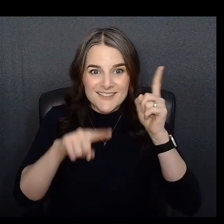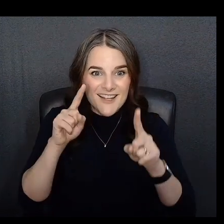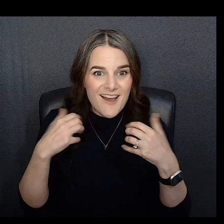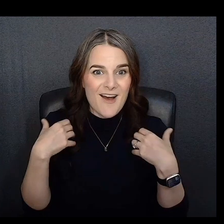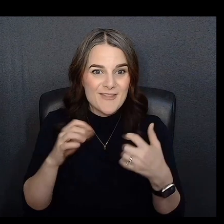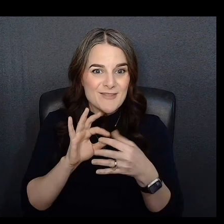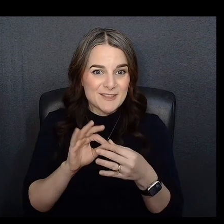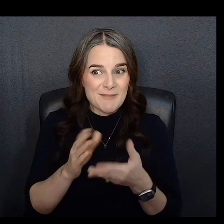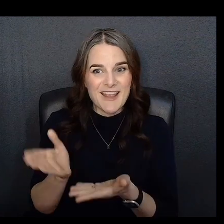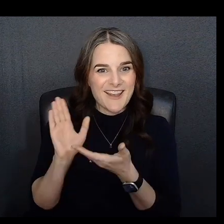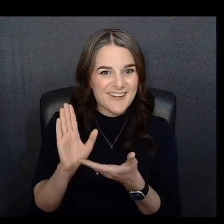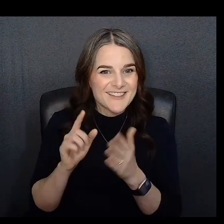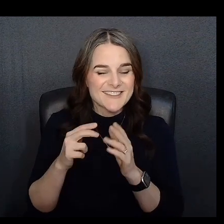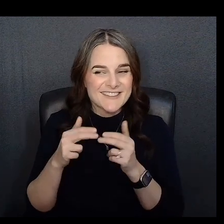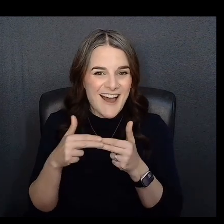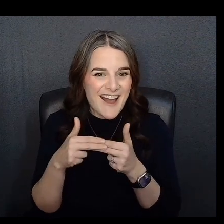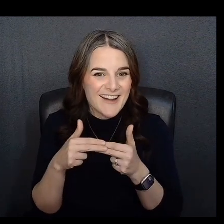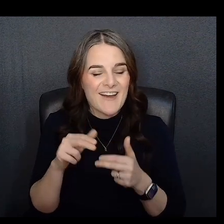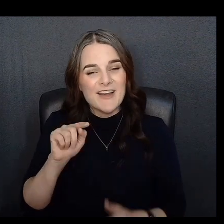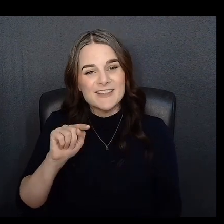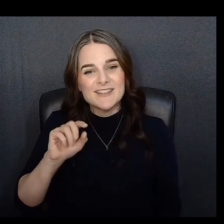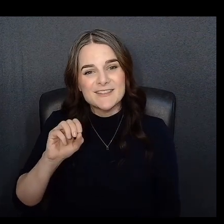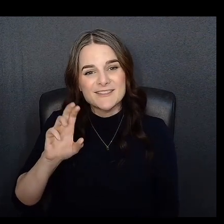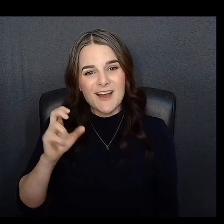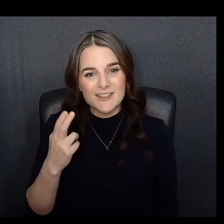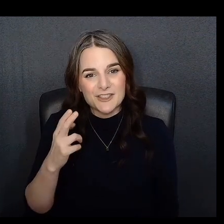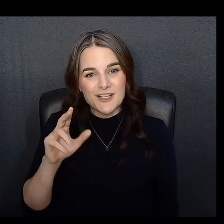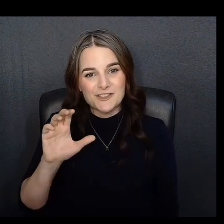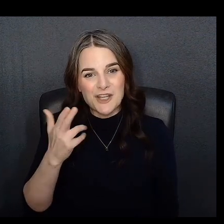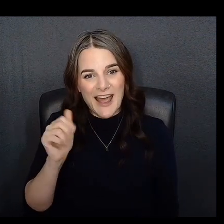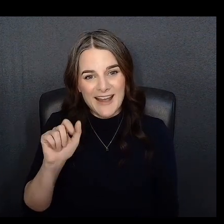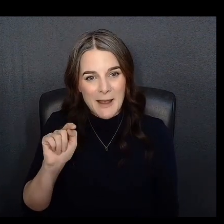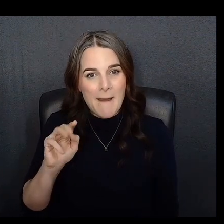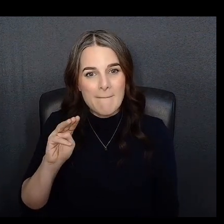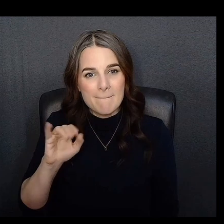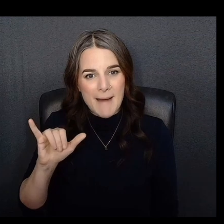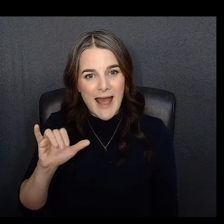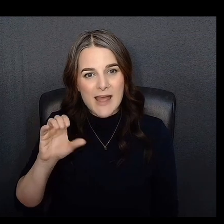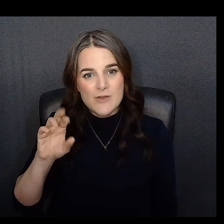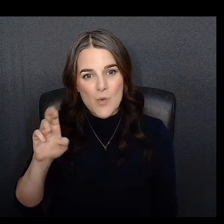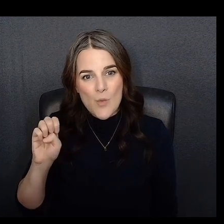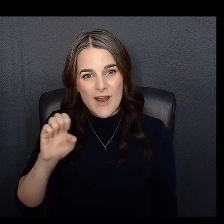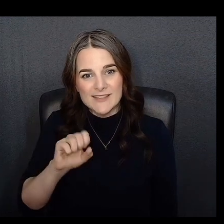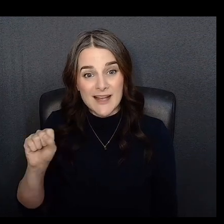the My Core SS vocabulary set. And you'll see that there's phrase and text-based vocabulary